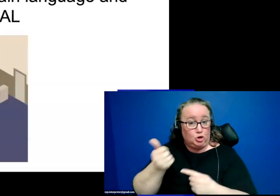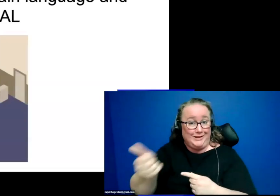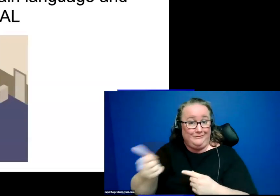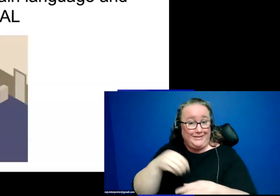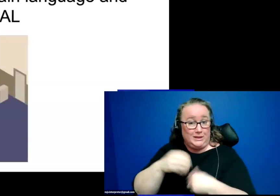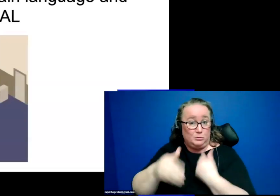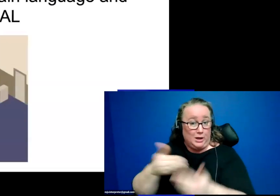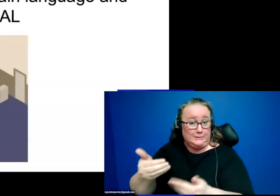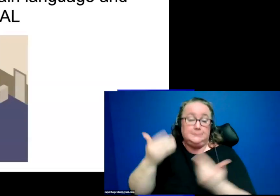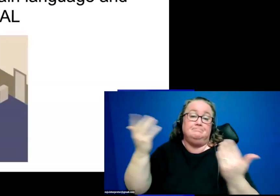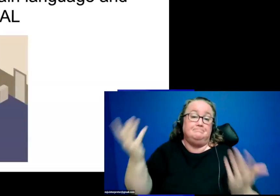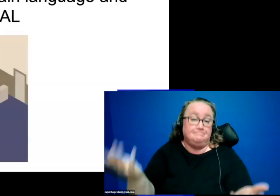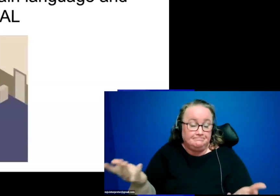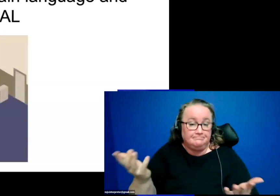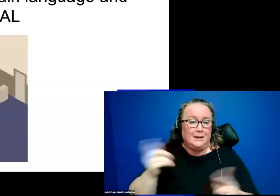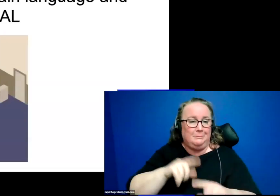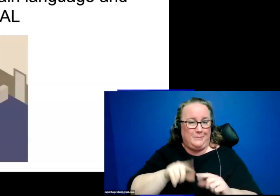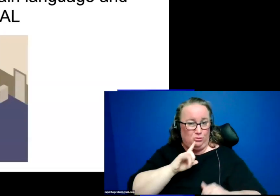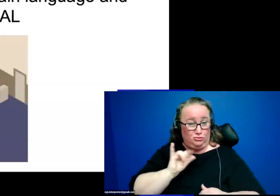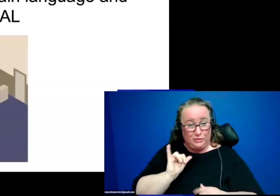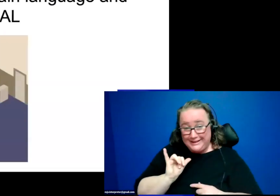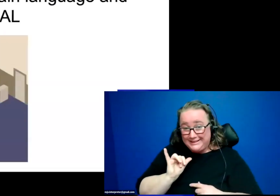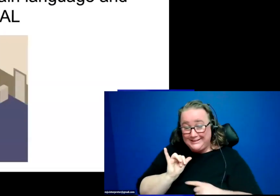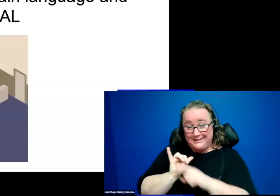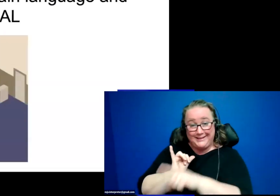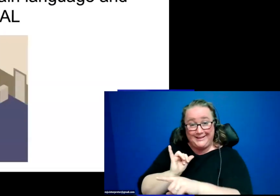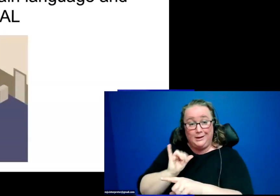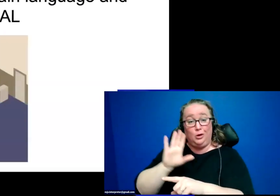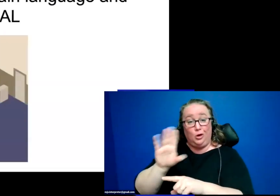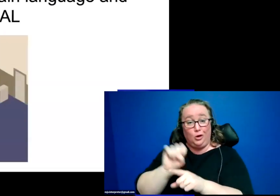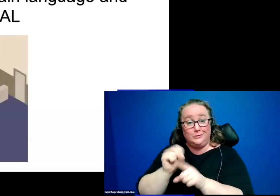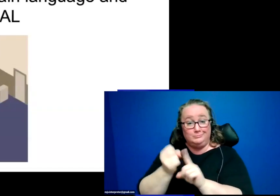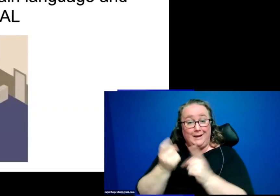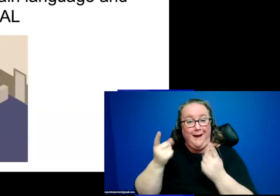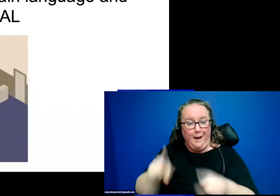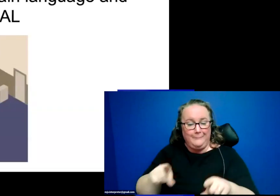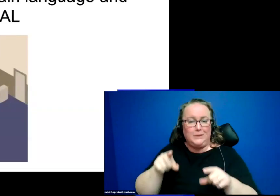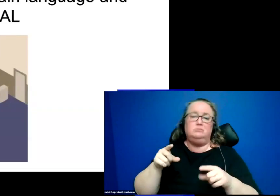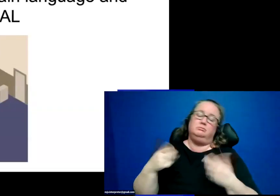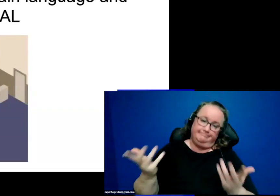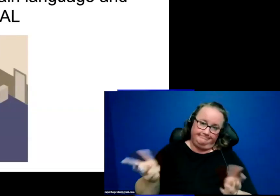The reality was was that this her case was happening during Zoom time when COVID was high,